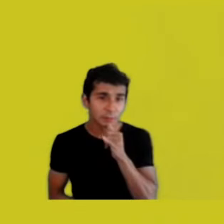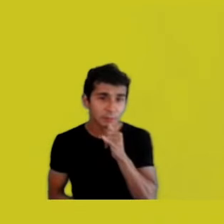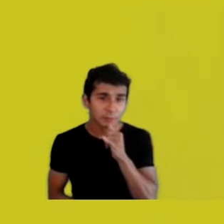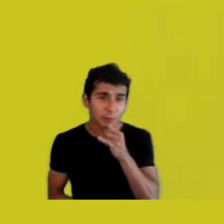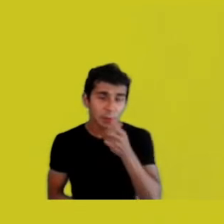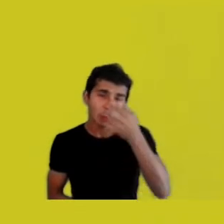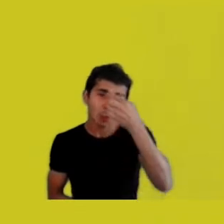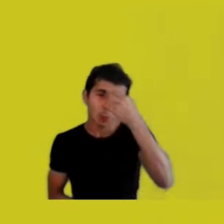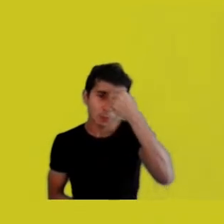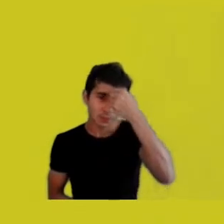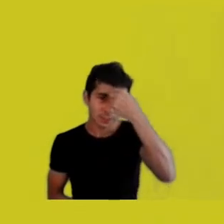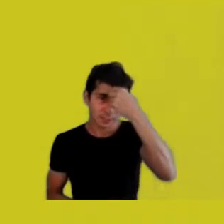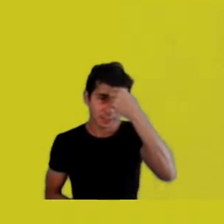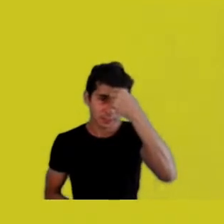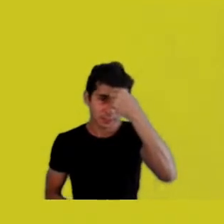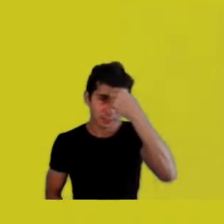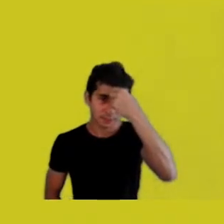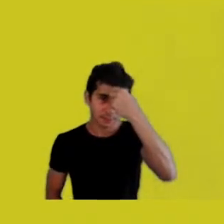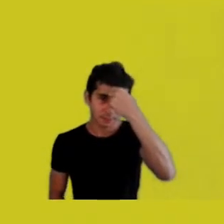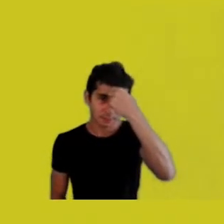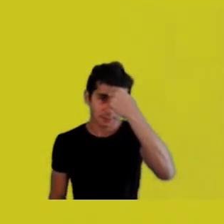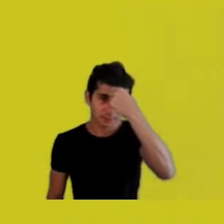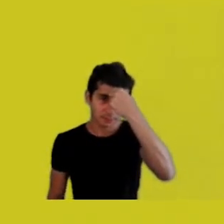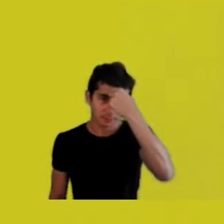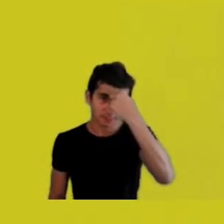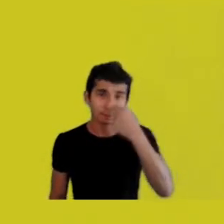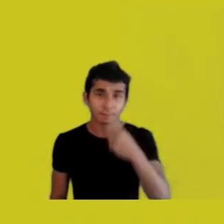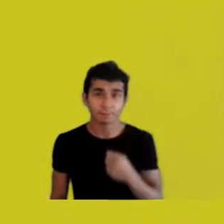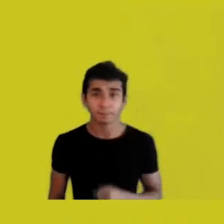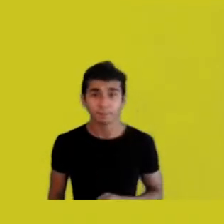but that was widely translated as fetish (spell),